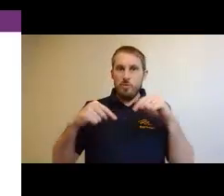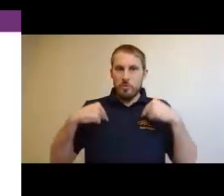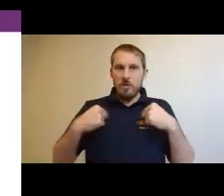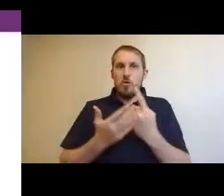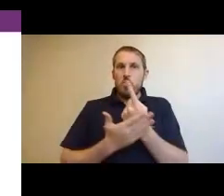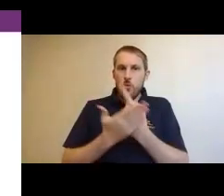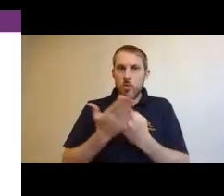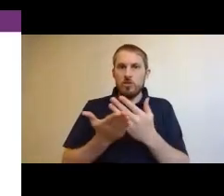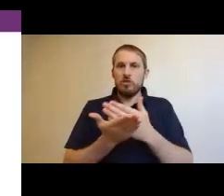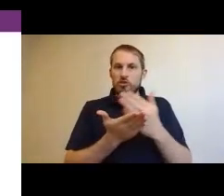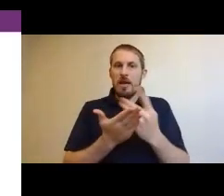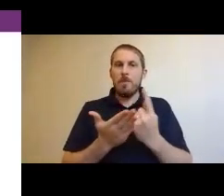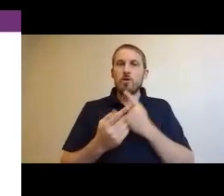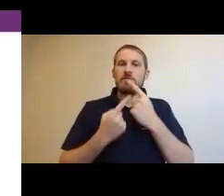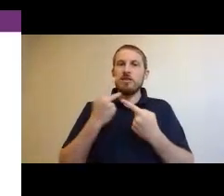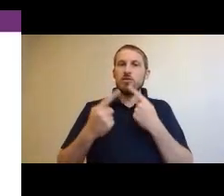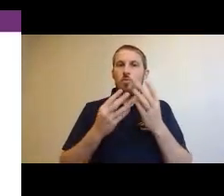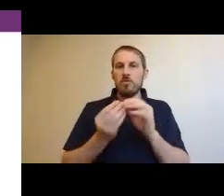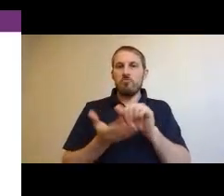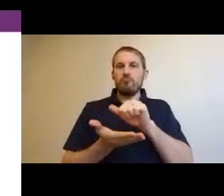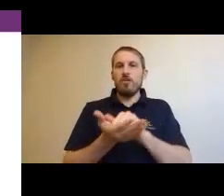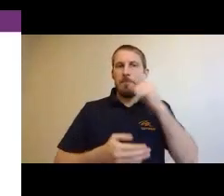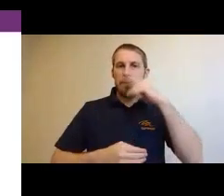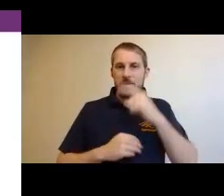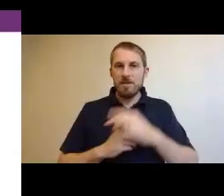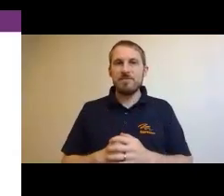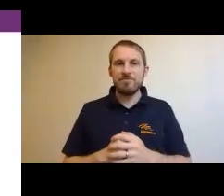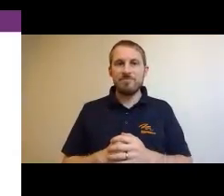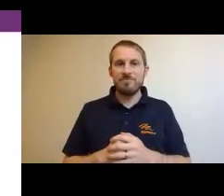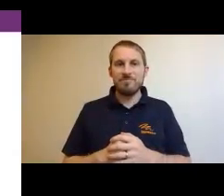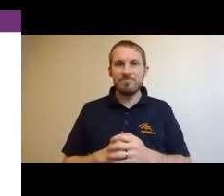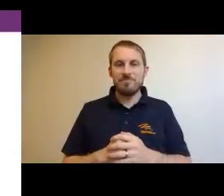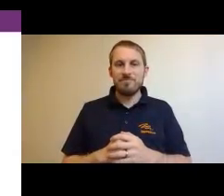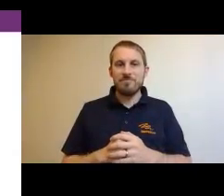with the right people. This step is about making sure we start the conversation